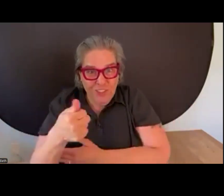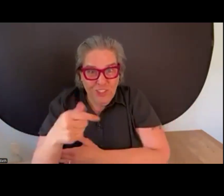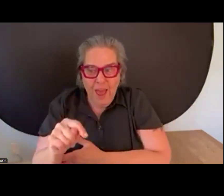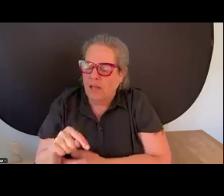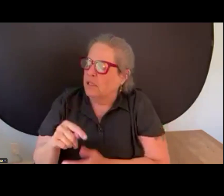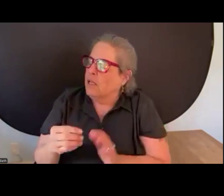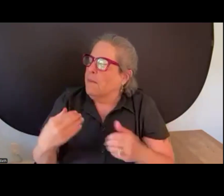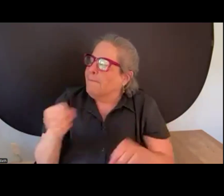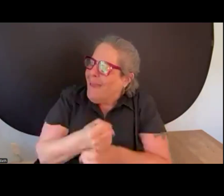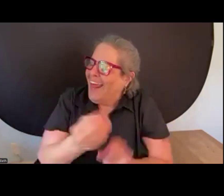Have a pre-planned list.